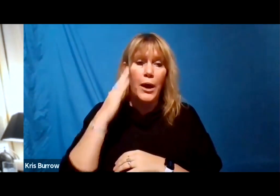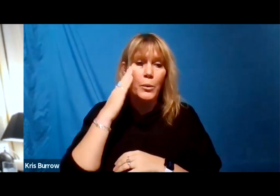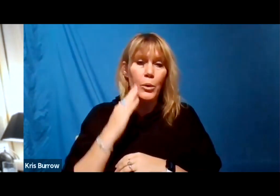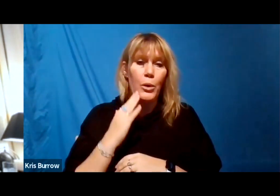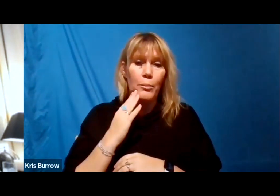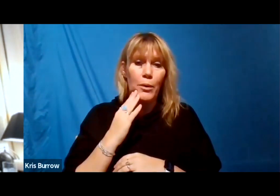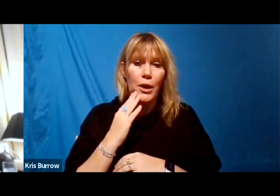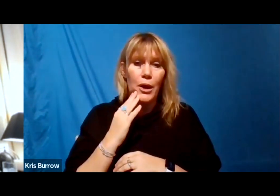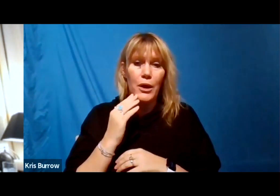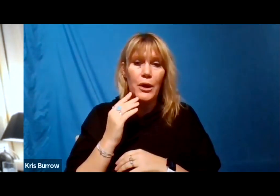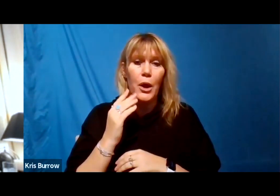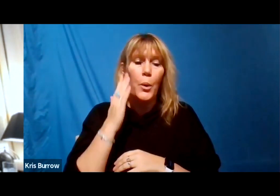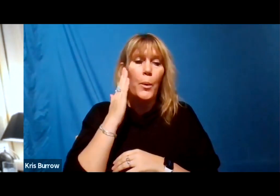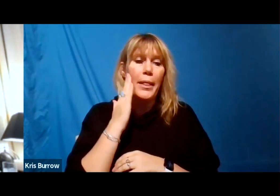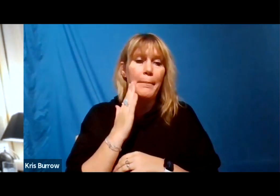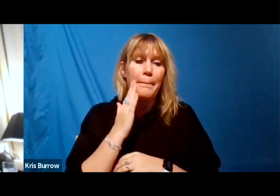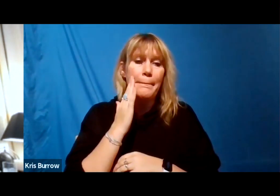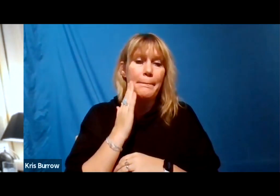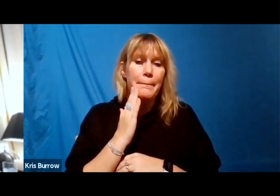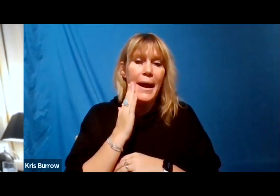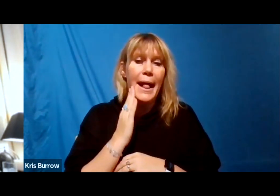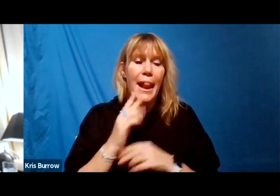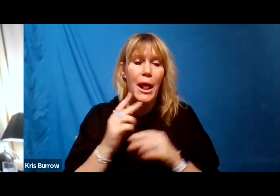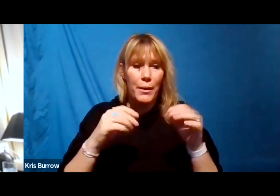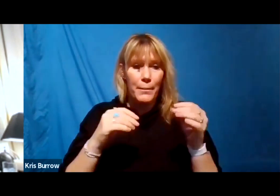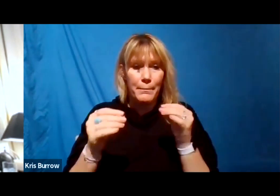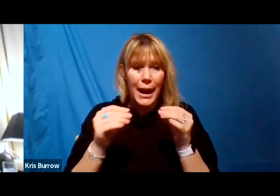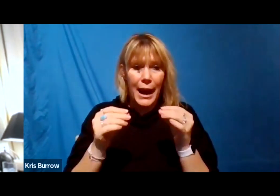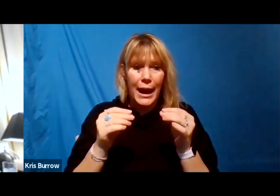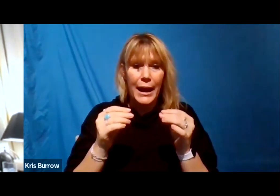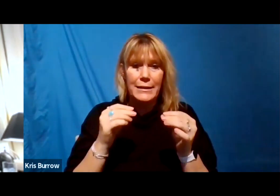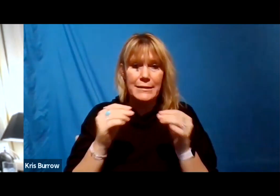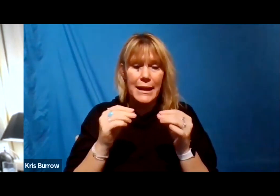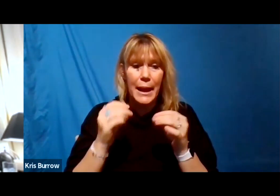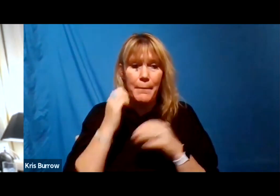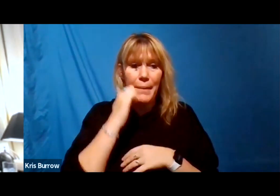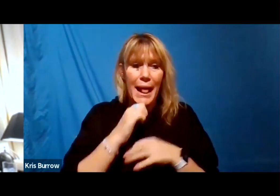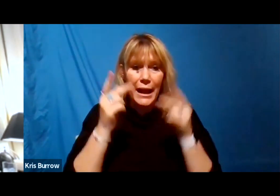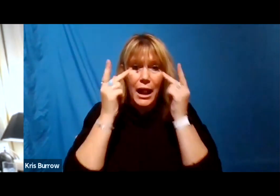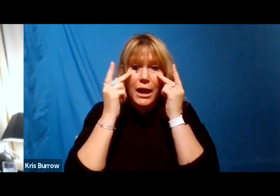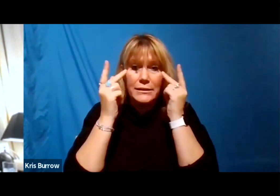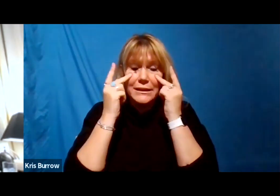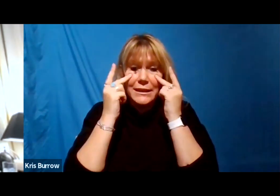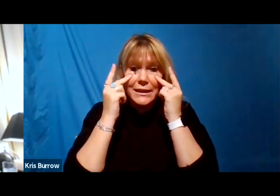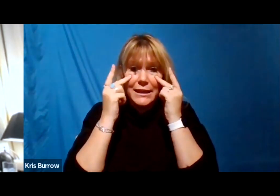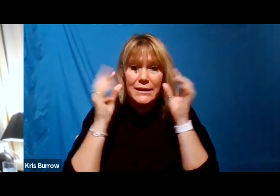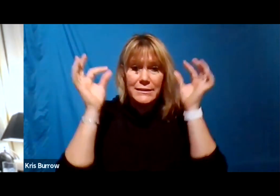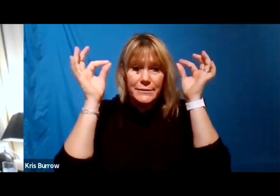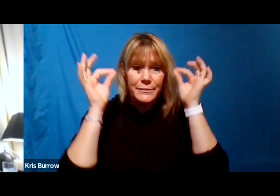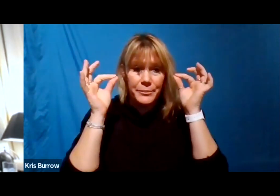glasses. I'm wearing a blue satin shirt patterned with red roses, and a red Xmas